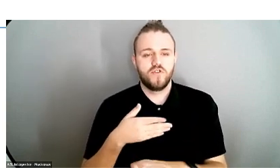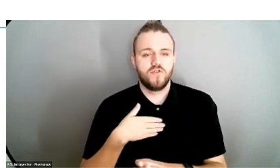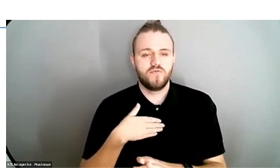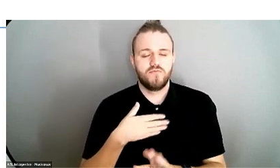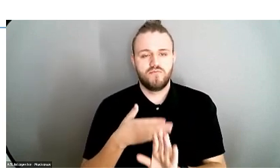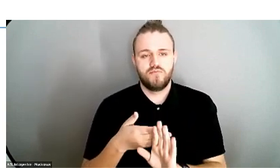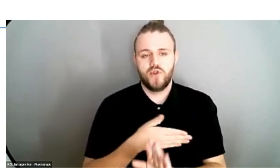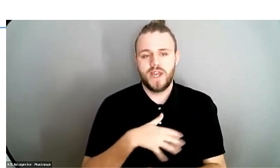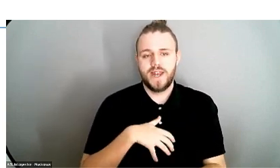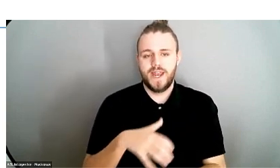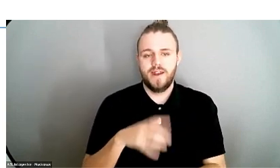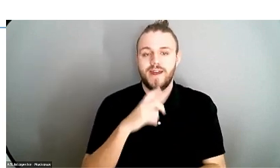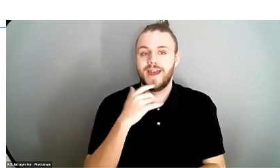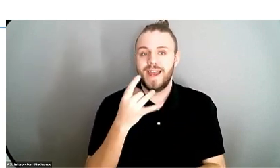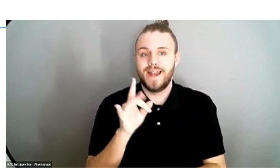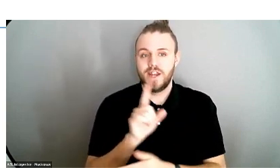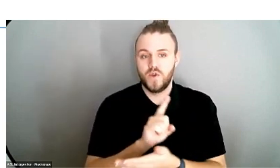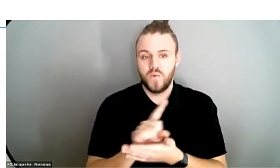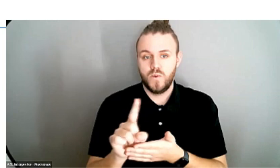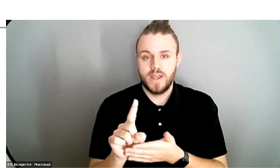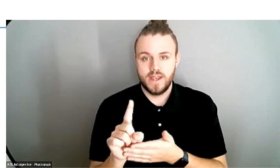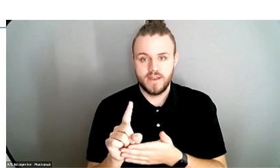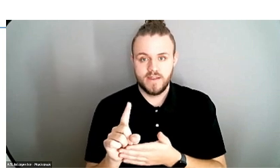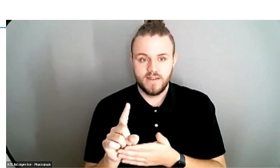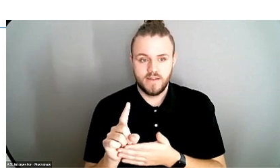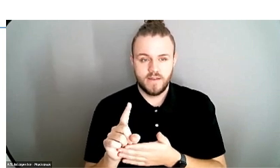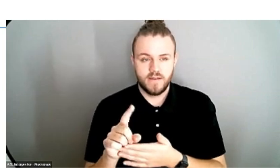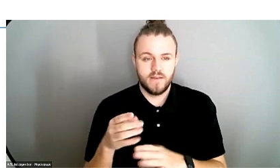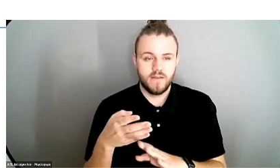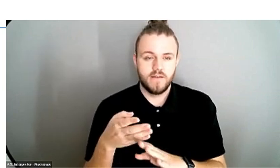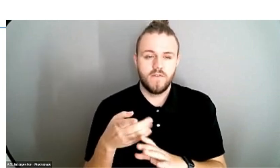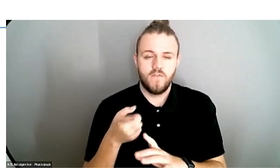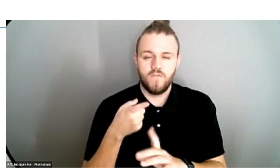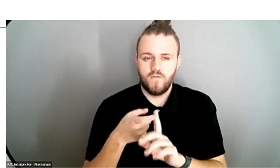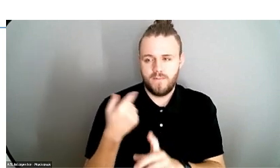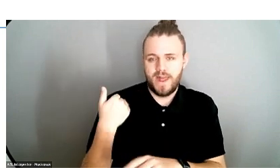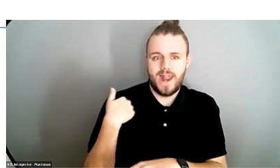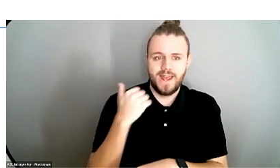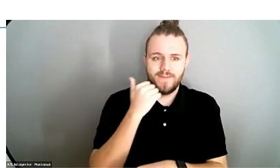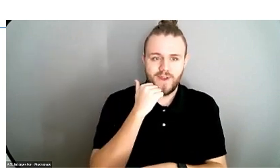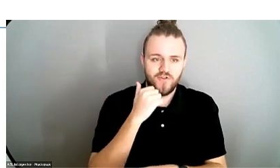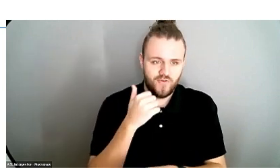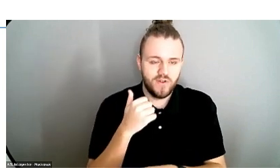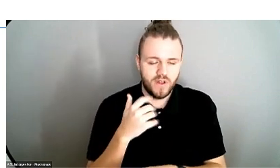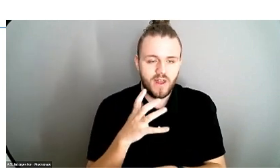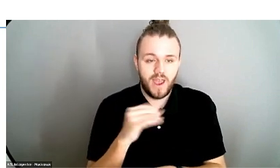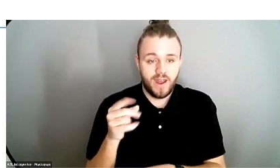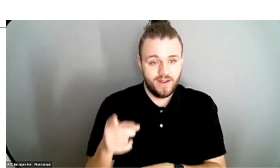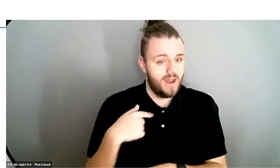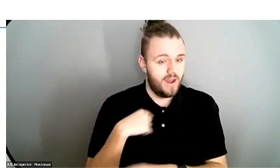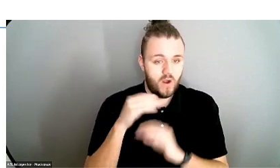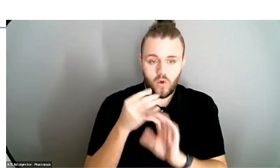at 18 weeks by last menstrual period. And she had not had any previous prenatal care